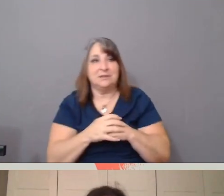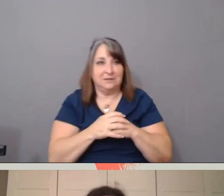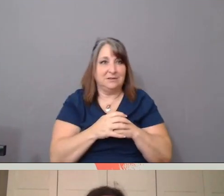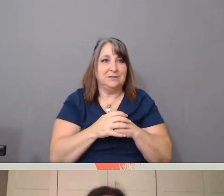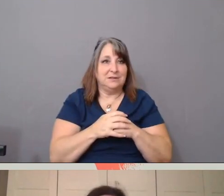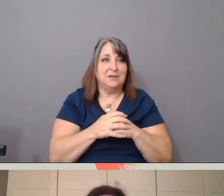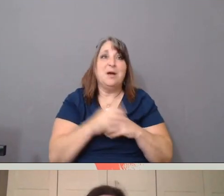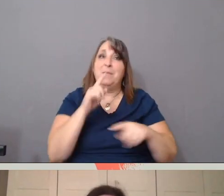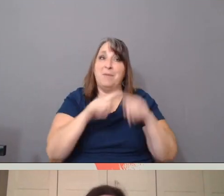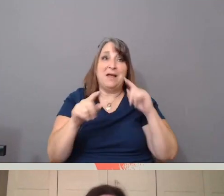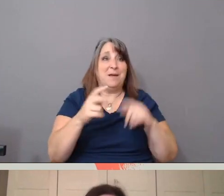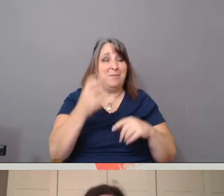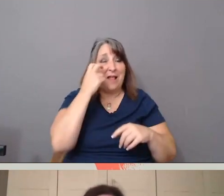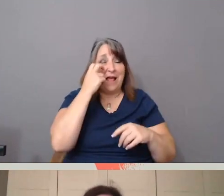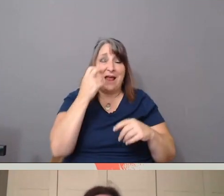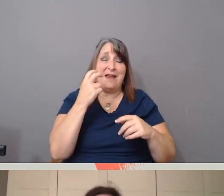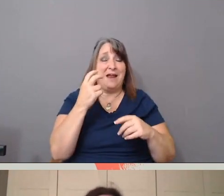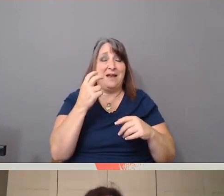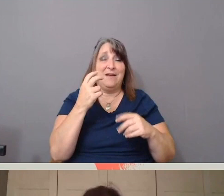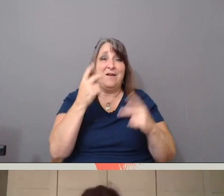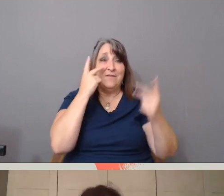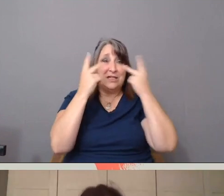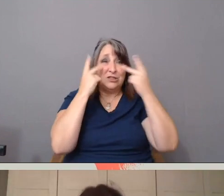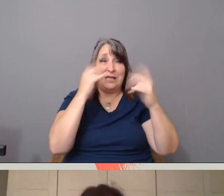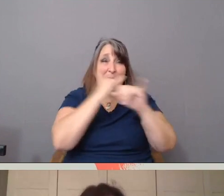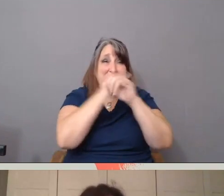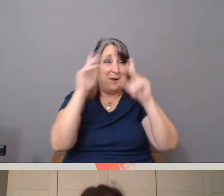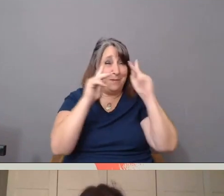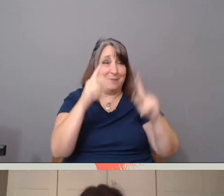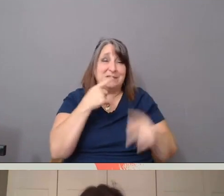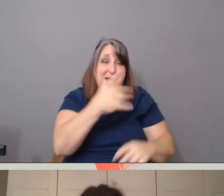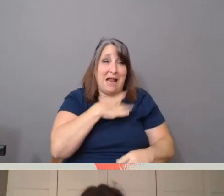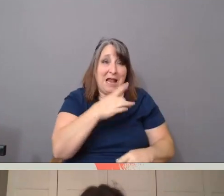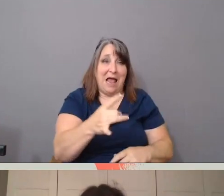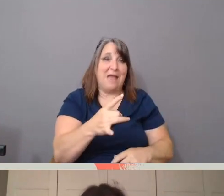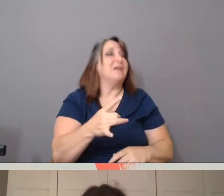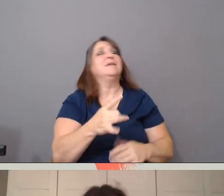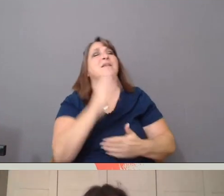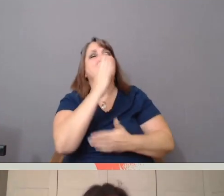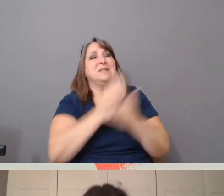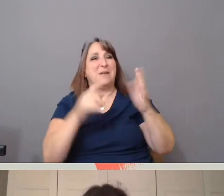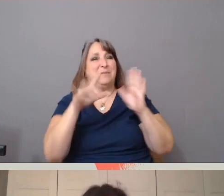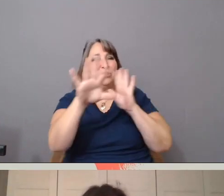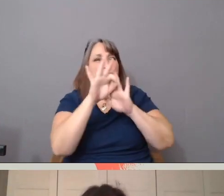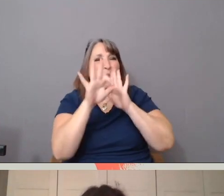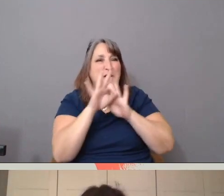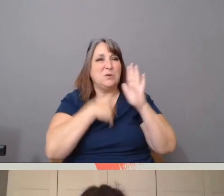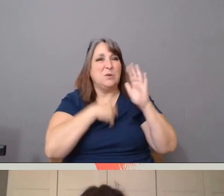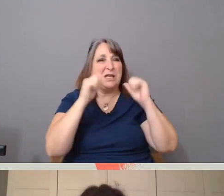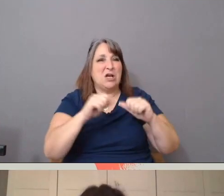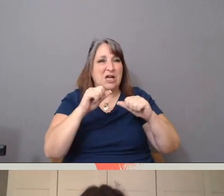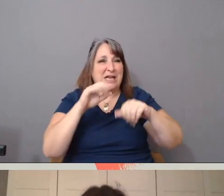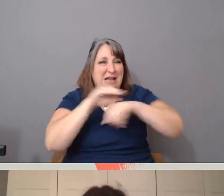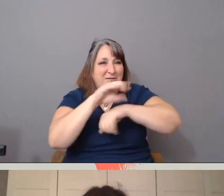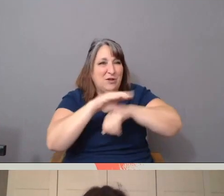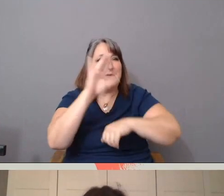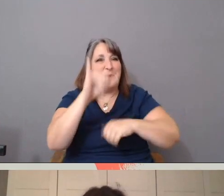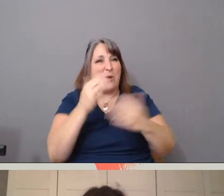There were so many things in there, you know, from the little, tiny subtle artistic choices that we were able to influence by going through the transcript